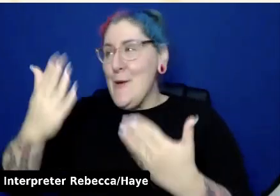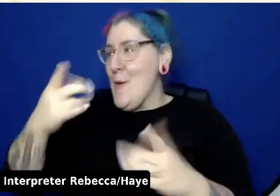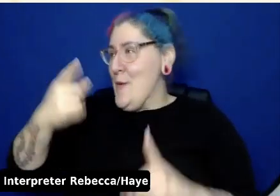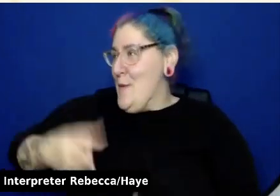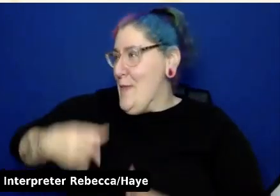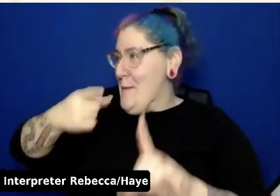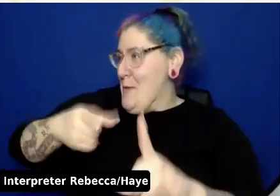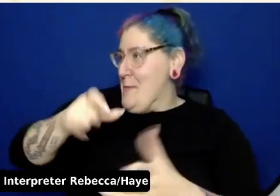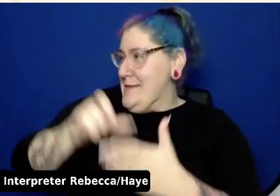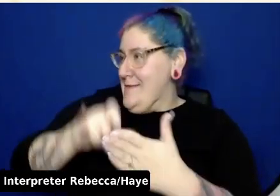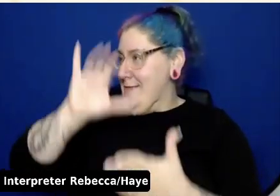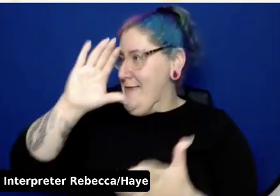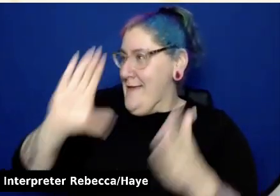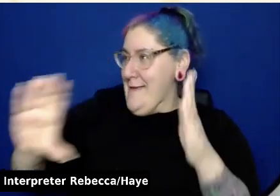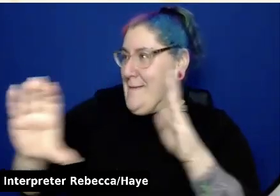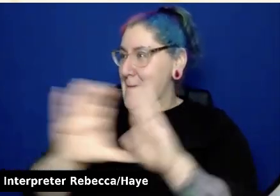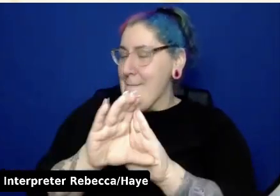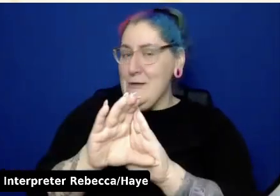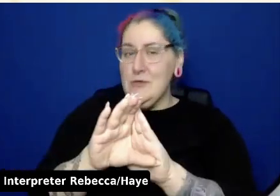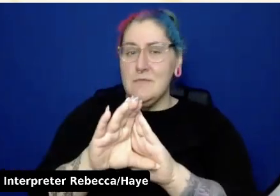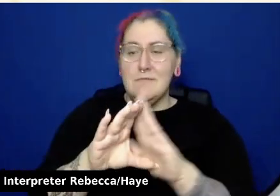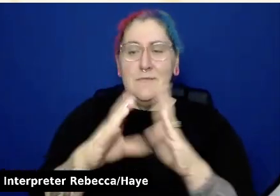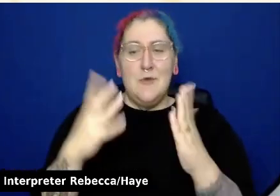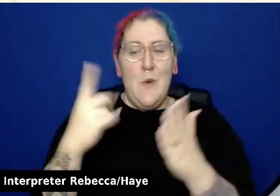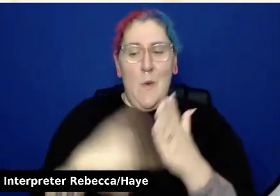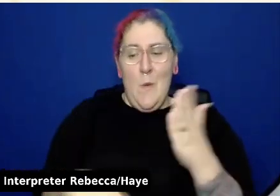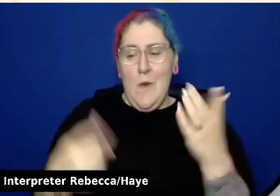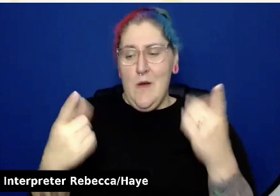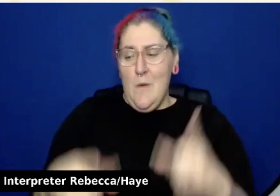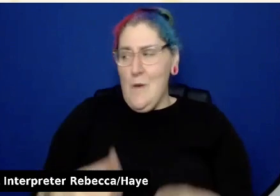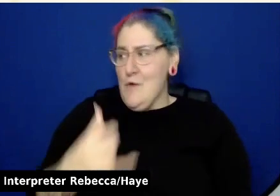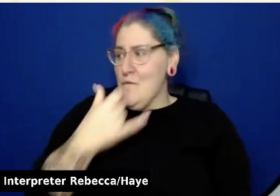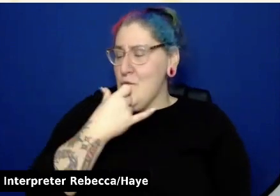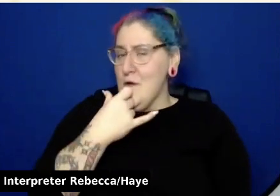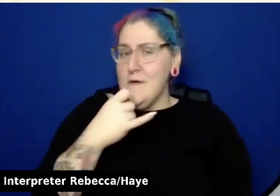So what went wrong? Due to aria-hidden equal to true on the label element,